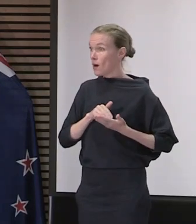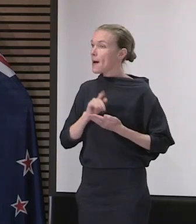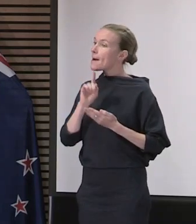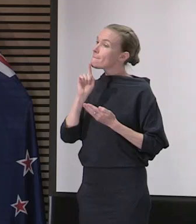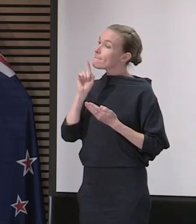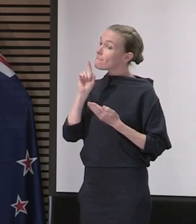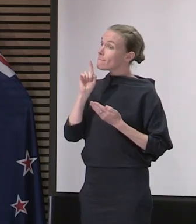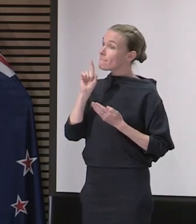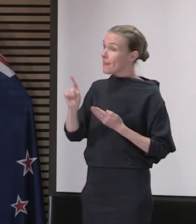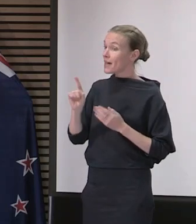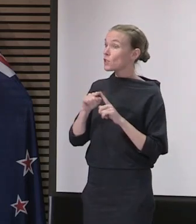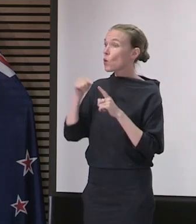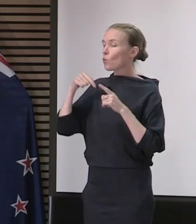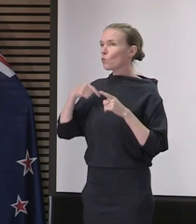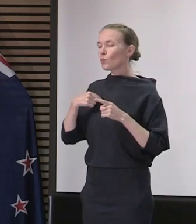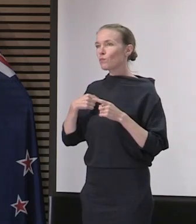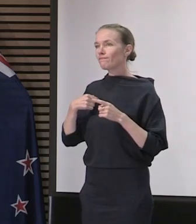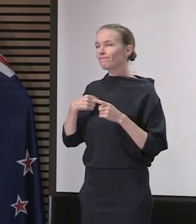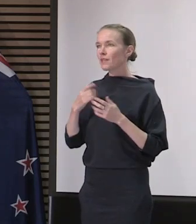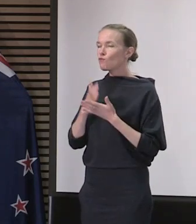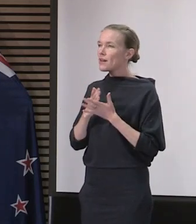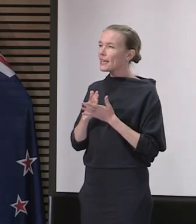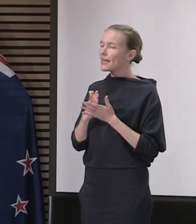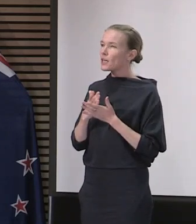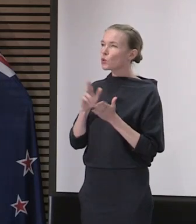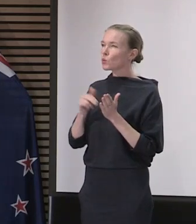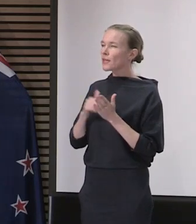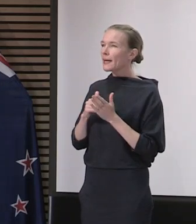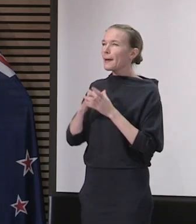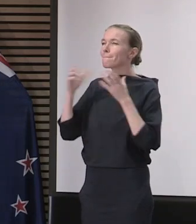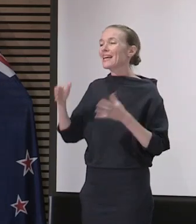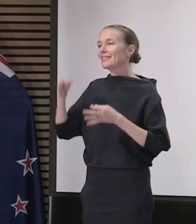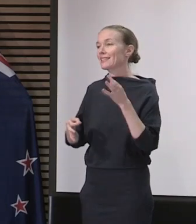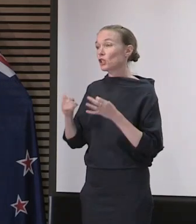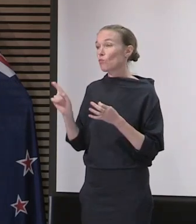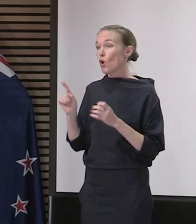and our initial response. The key differences that we made that early decision not to